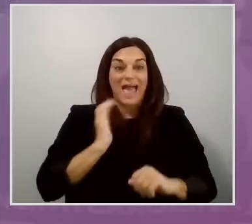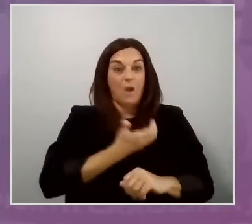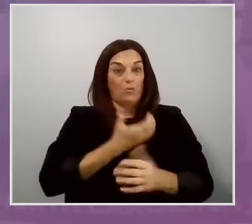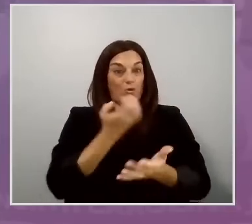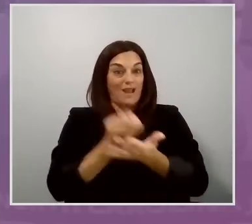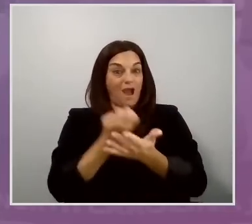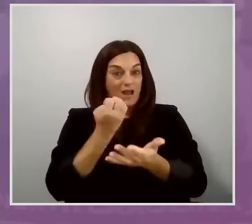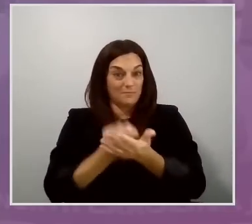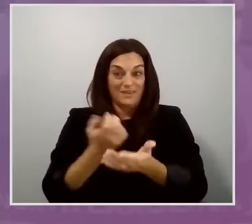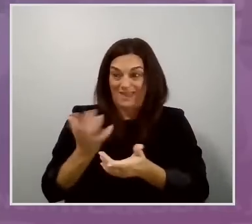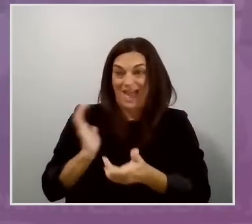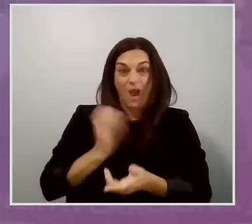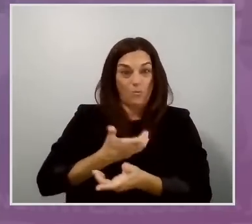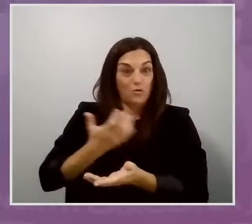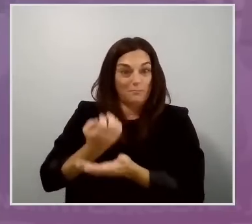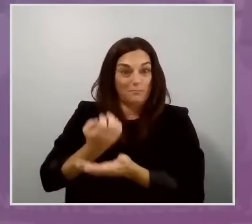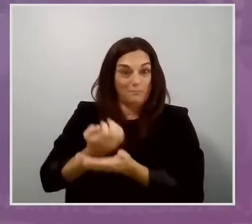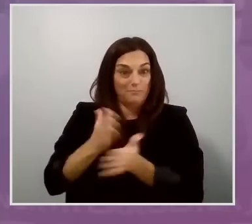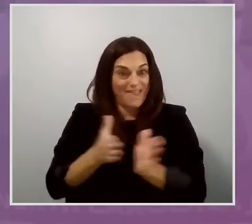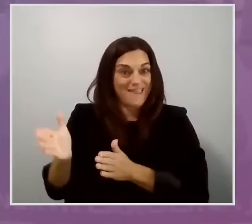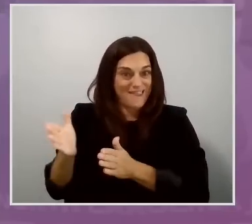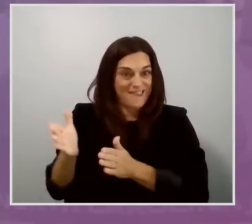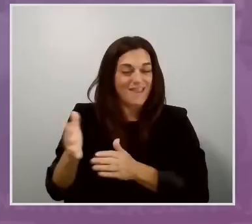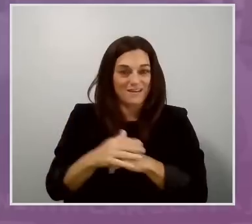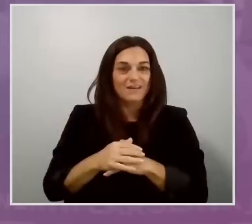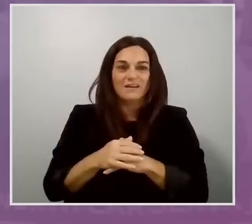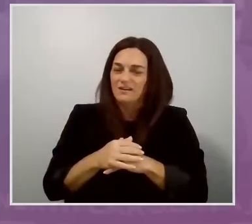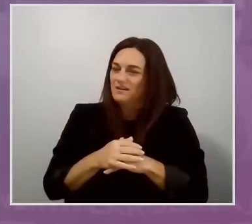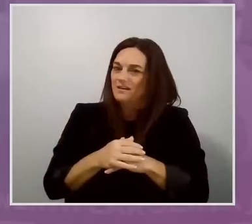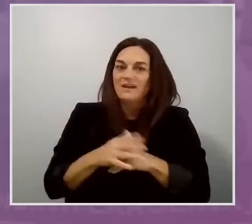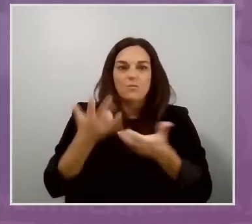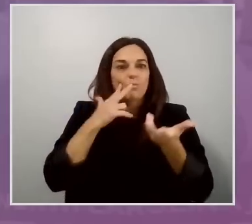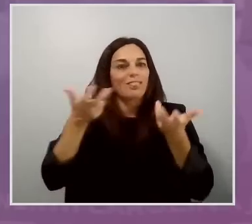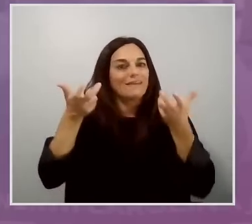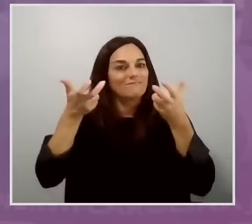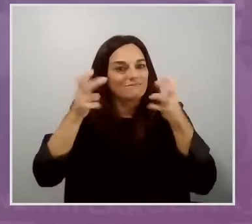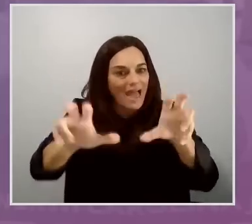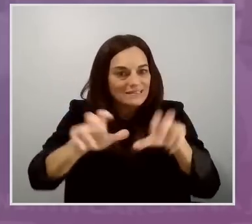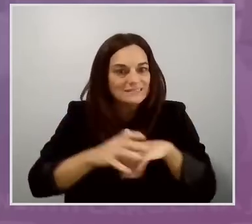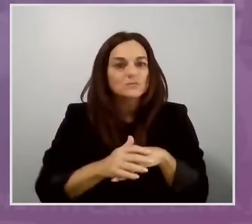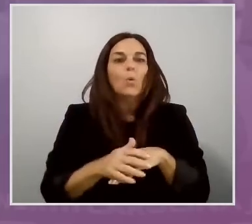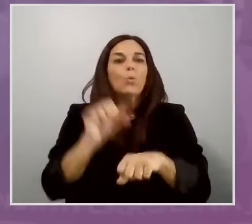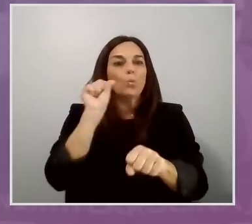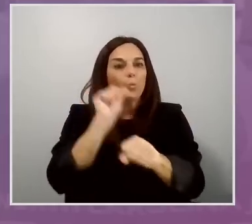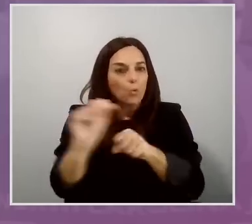CAN'T AFFORD IT.